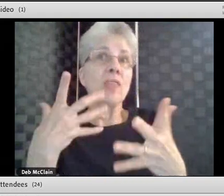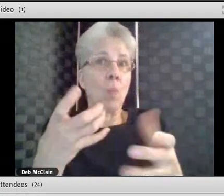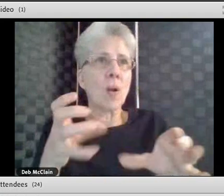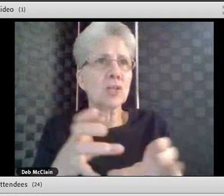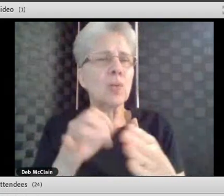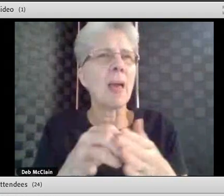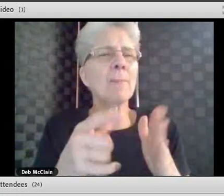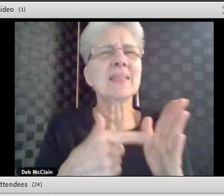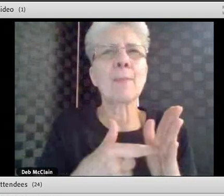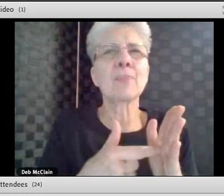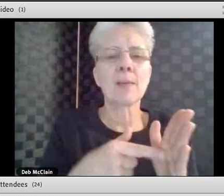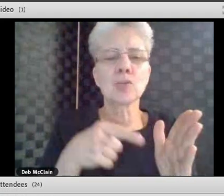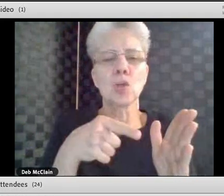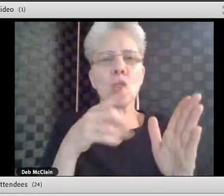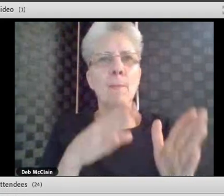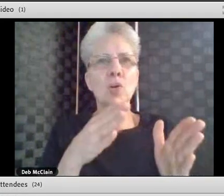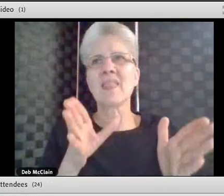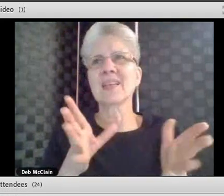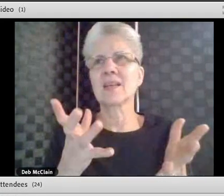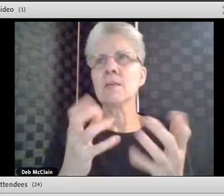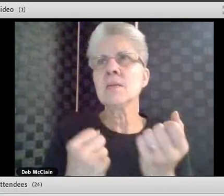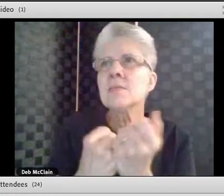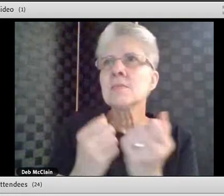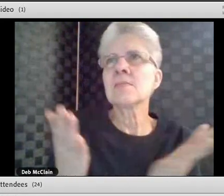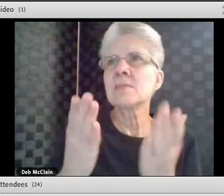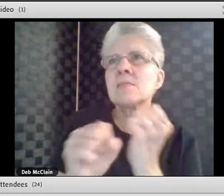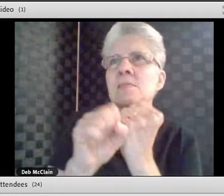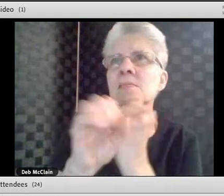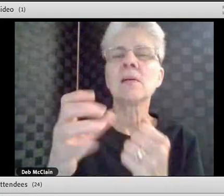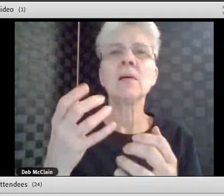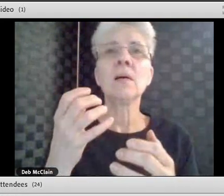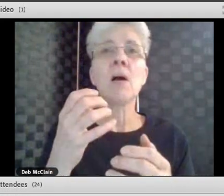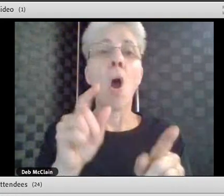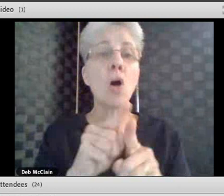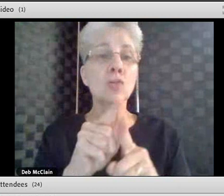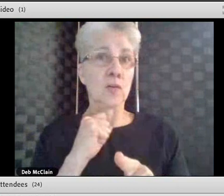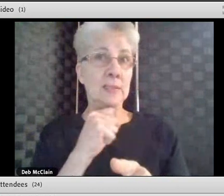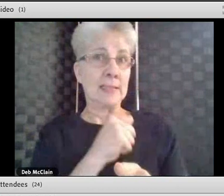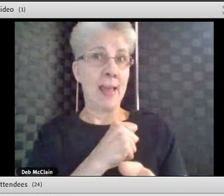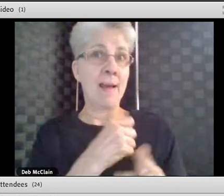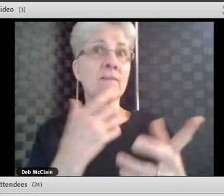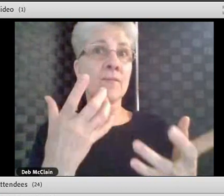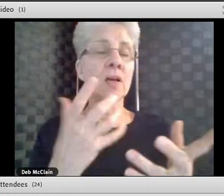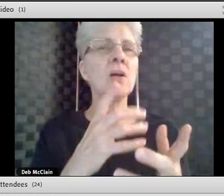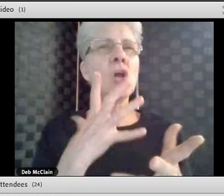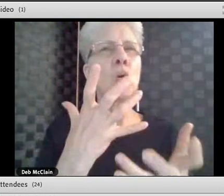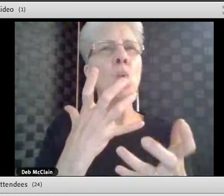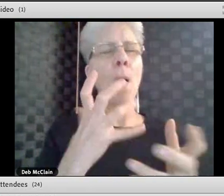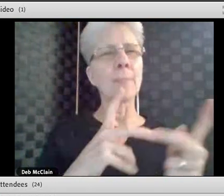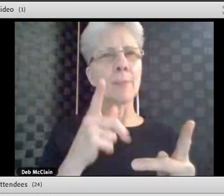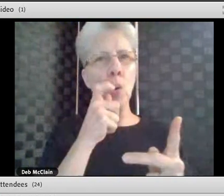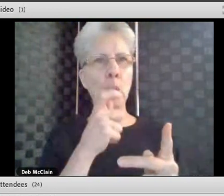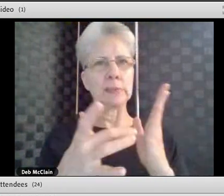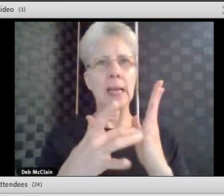it's there already, and they want to do this. Sometimes, you're the person that's pushing for it. Also, for your staff,